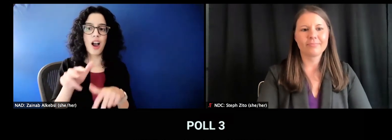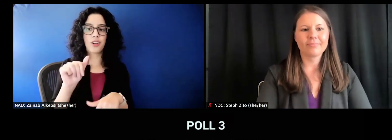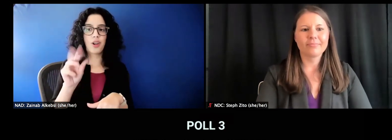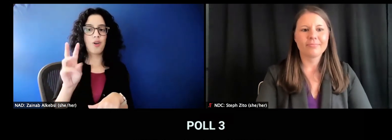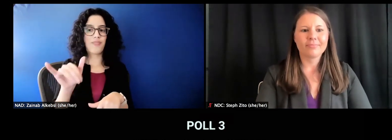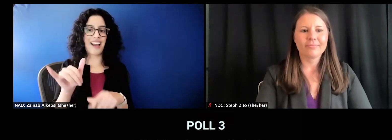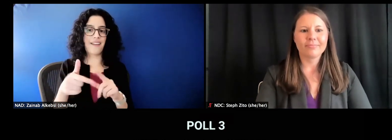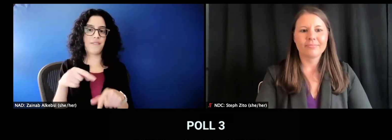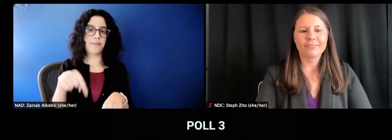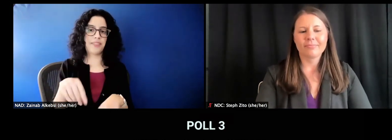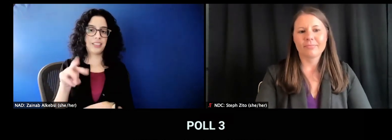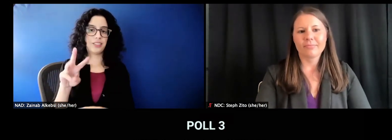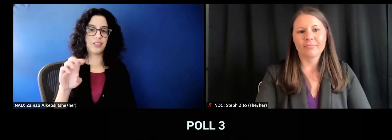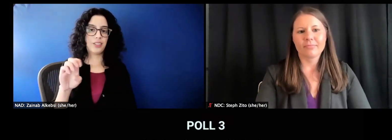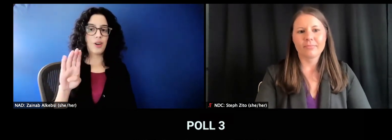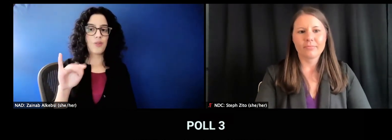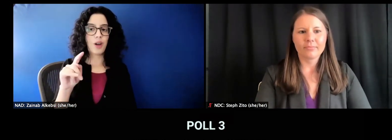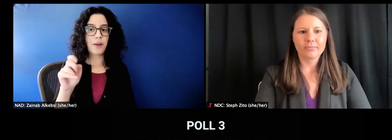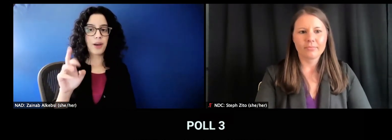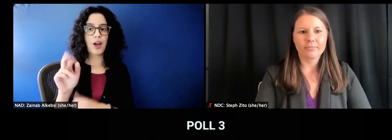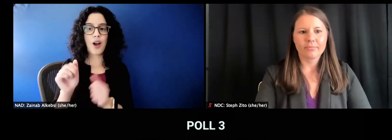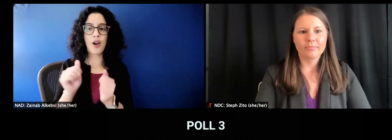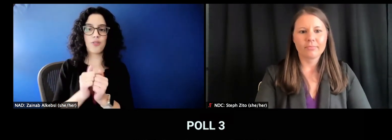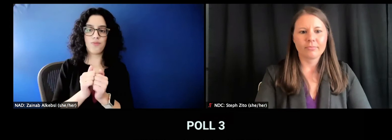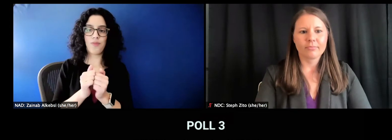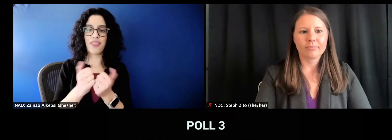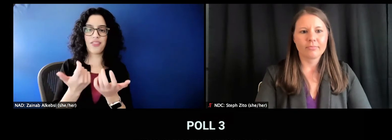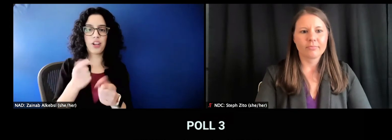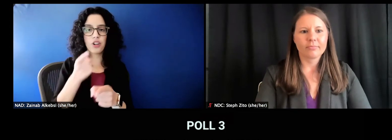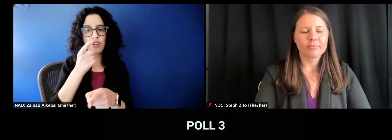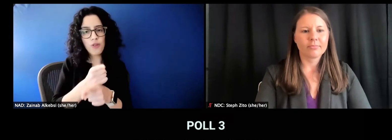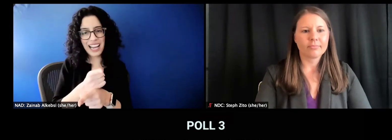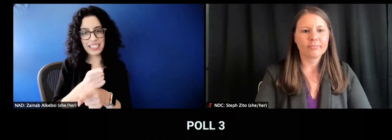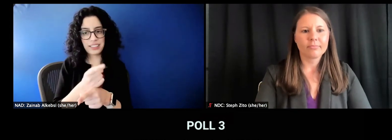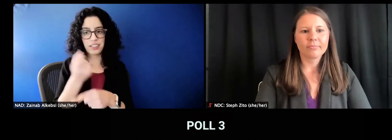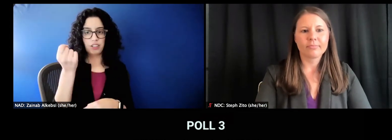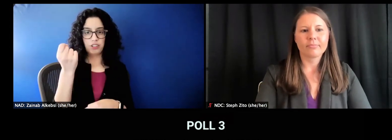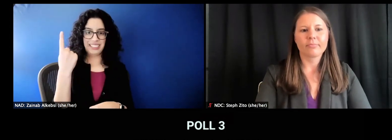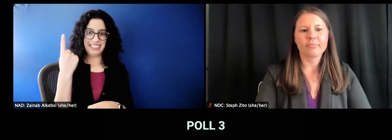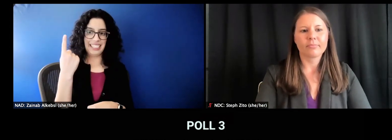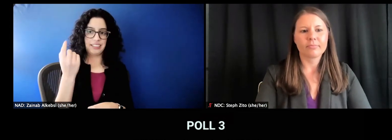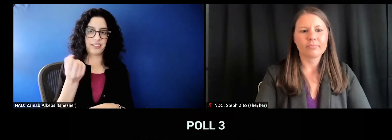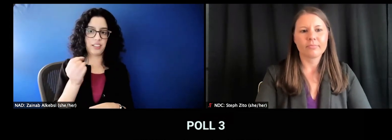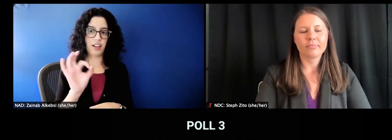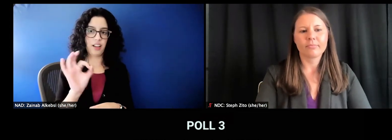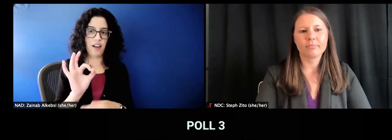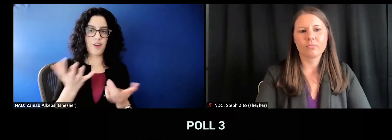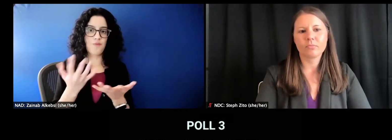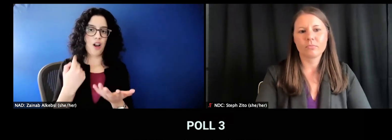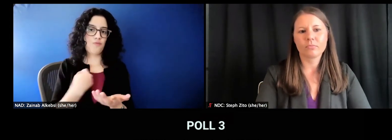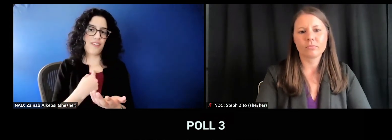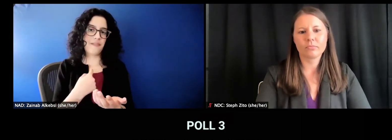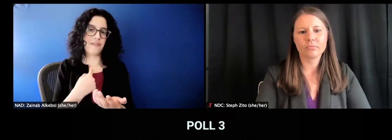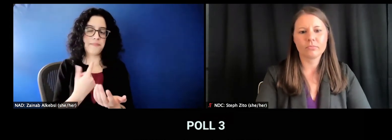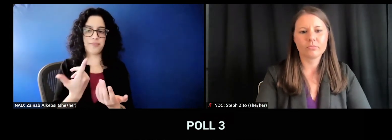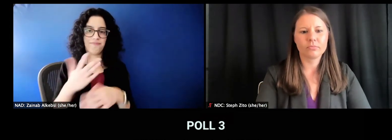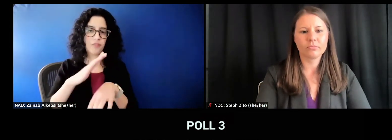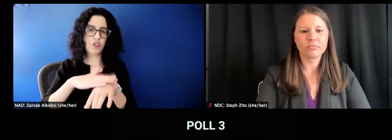from this webinar with the correct understanding of what we have been cautioning today.